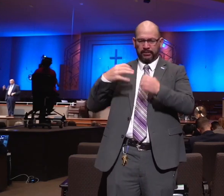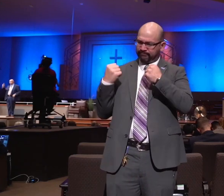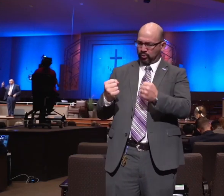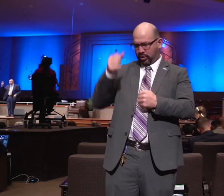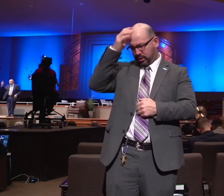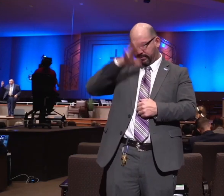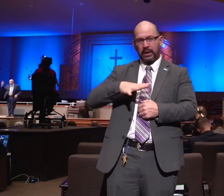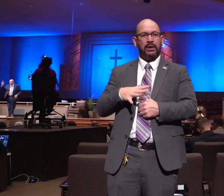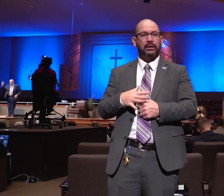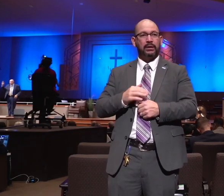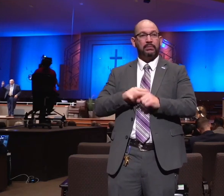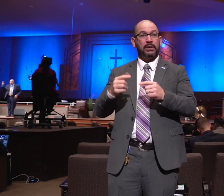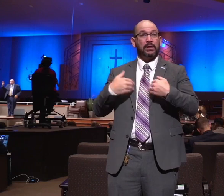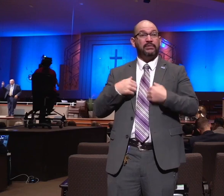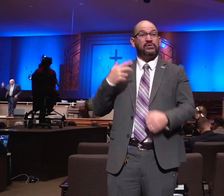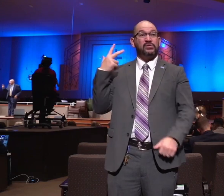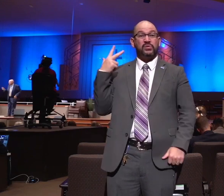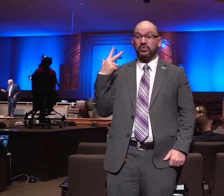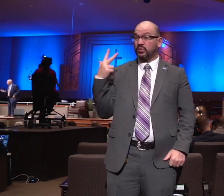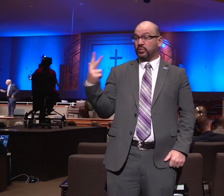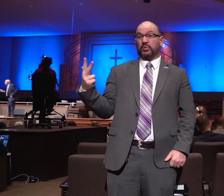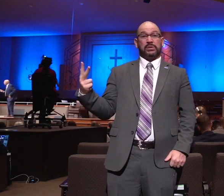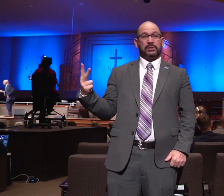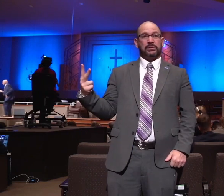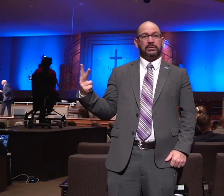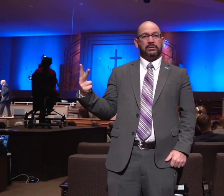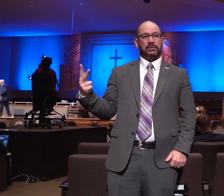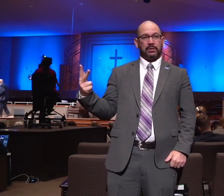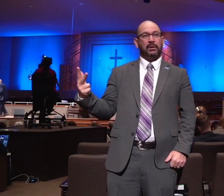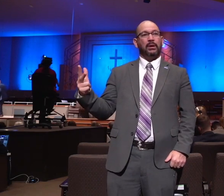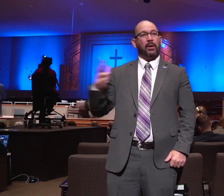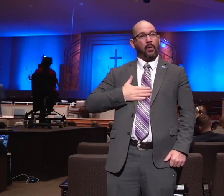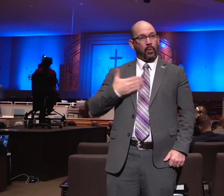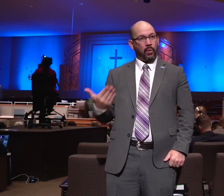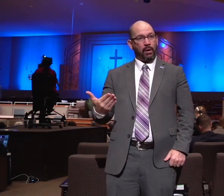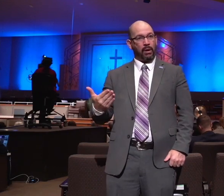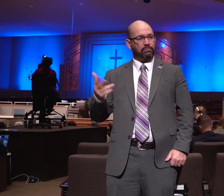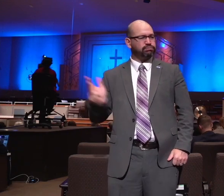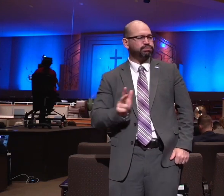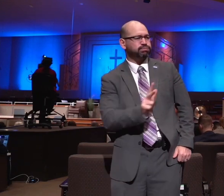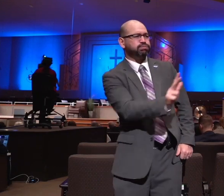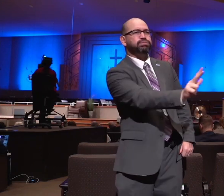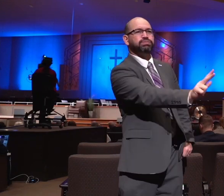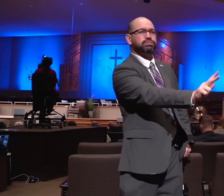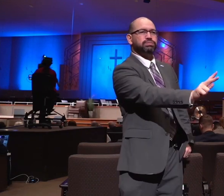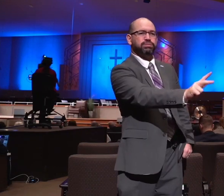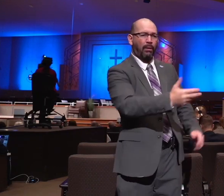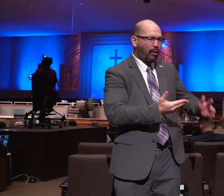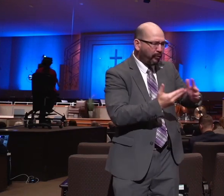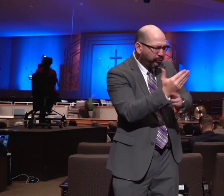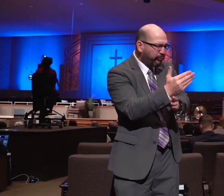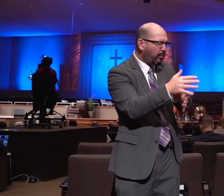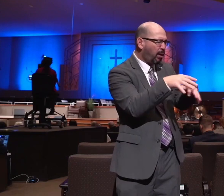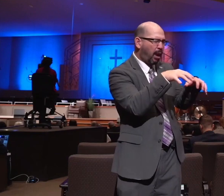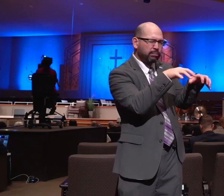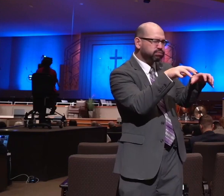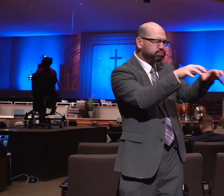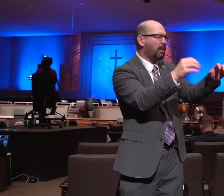but there were three they go off in the darker night across